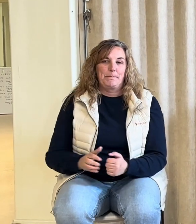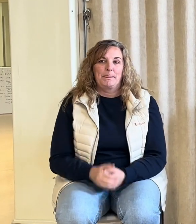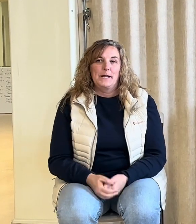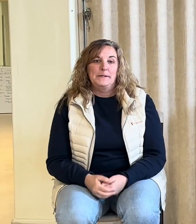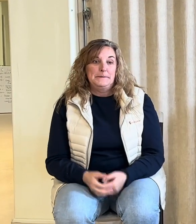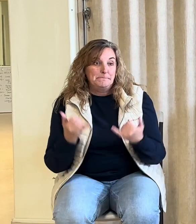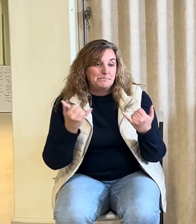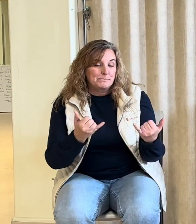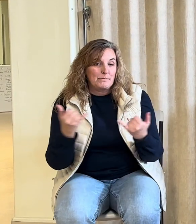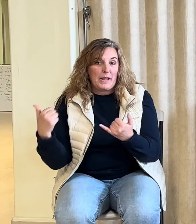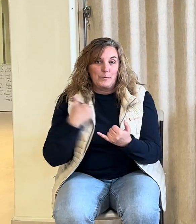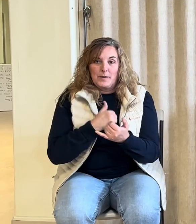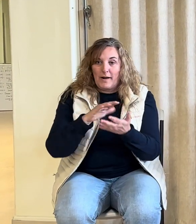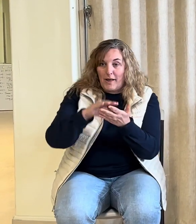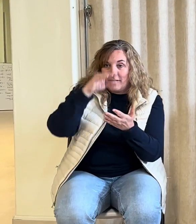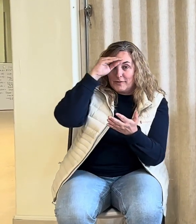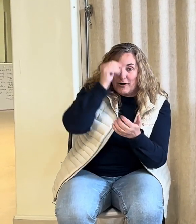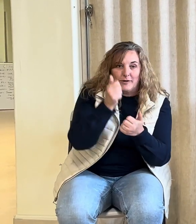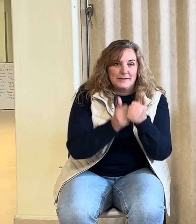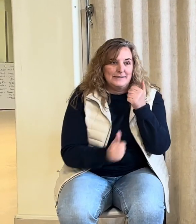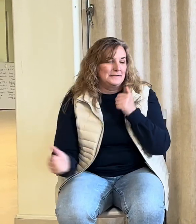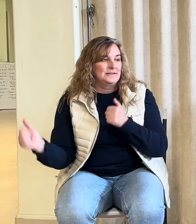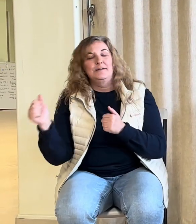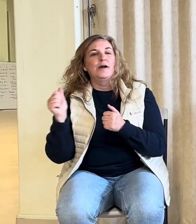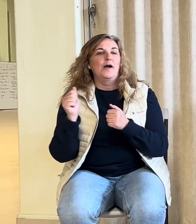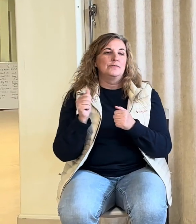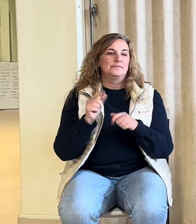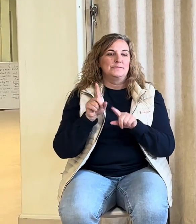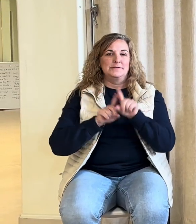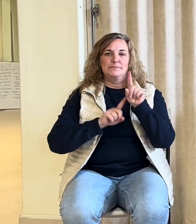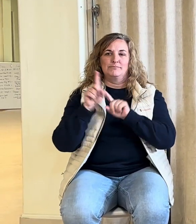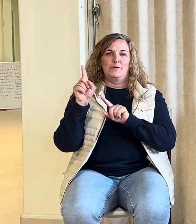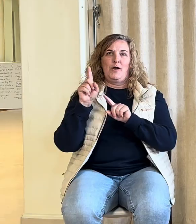Today we will learn that we each are a star! We'll spread kindness wherever we are.